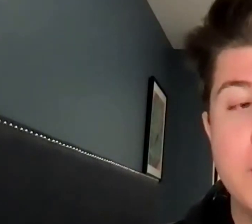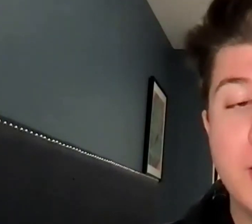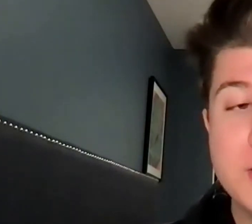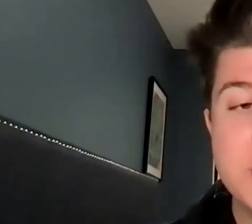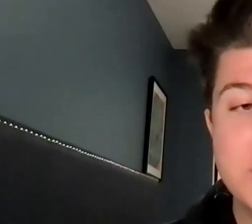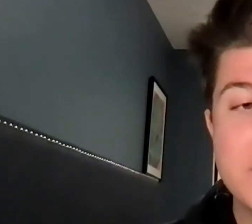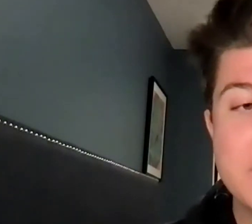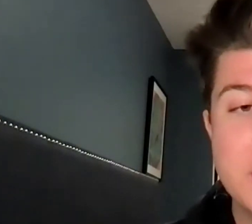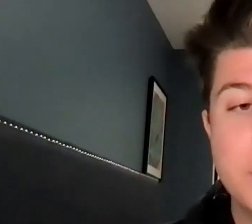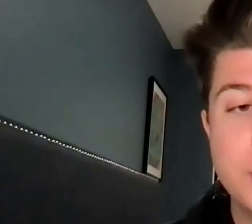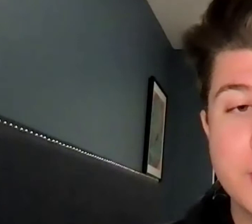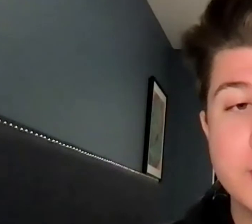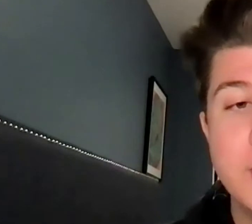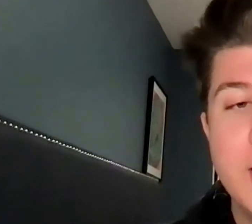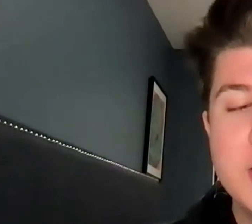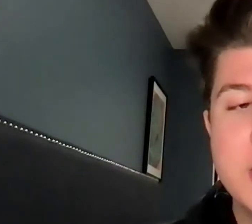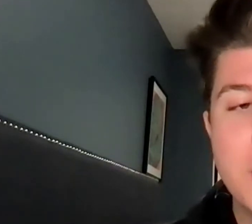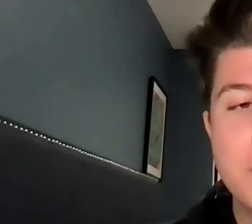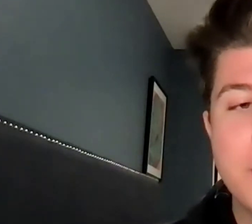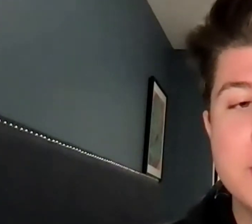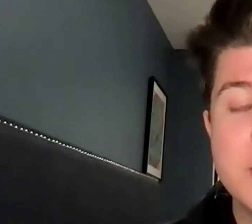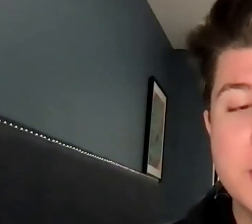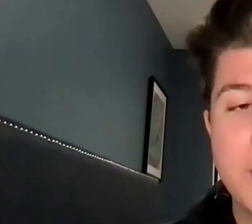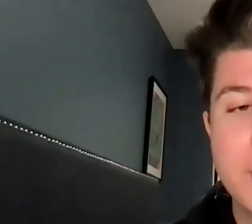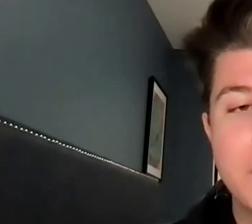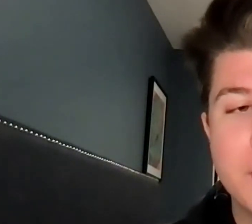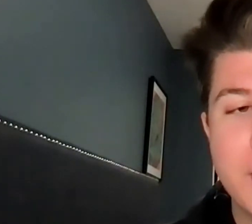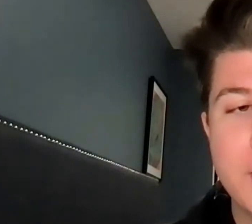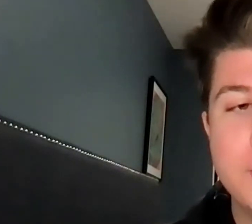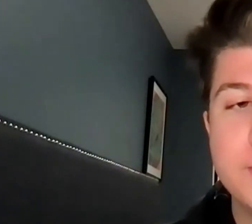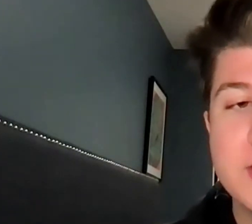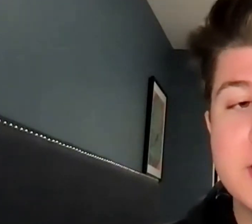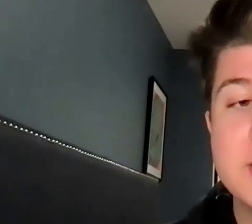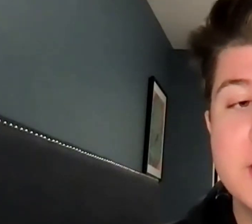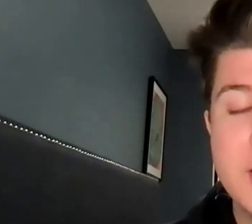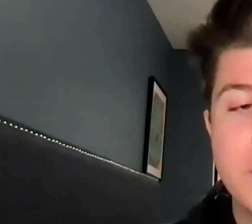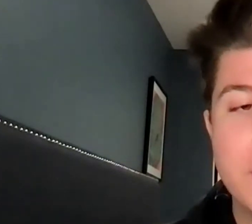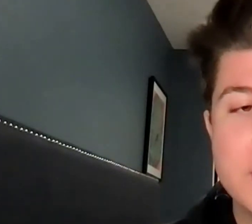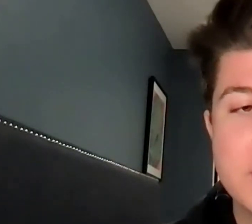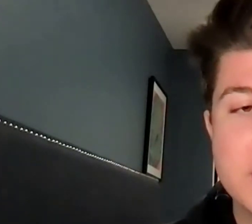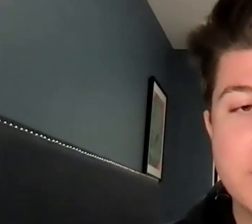while a student at cu boulder she co-founded new era colorado the state's leading organization